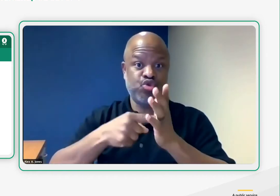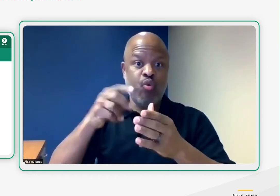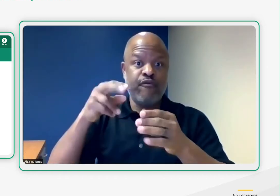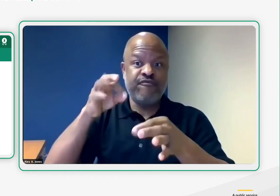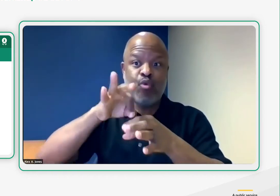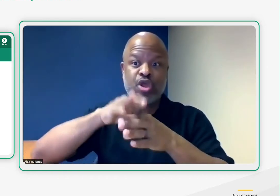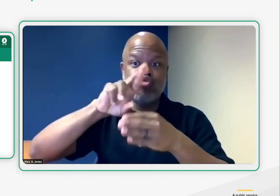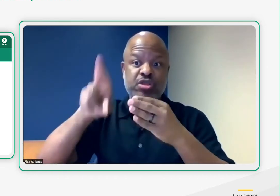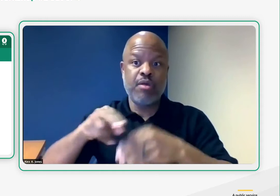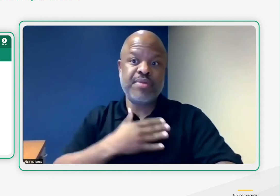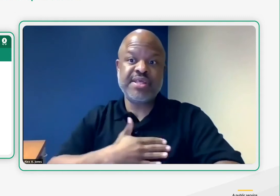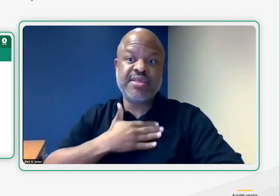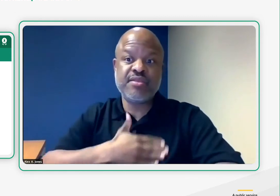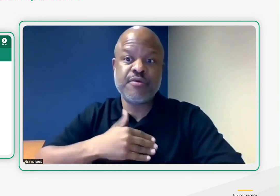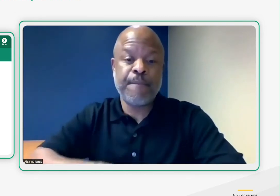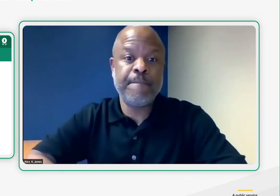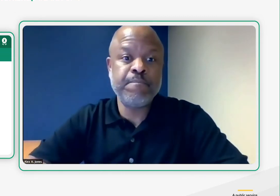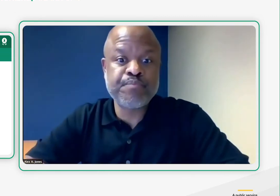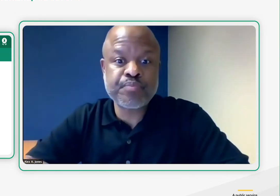Let's look at the results to the poll.